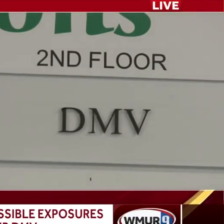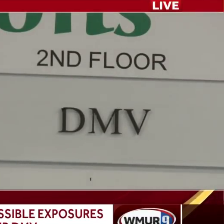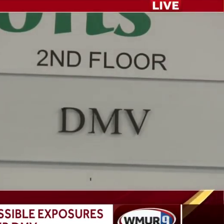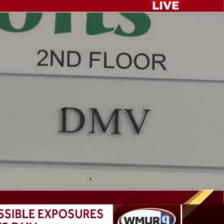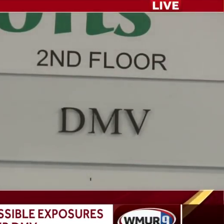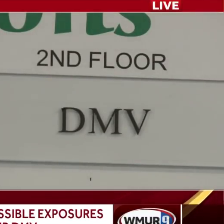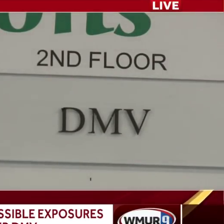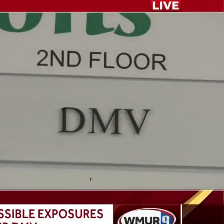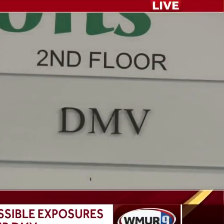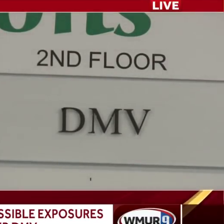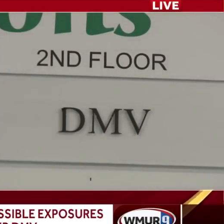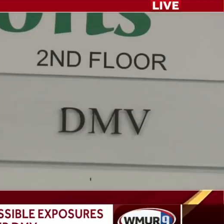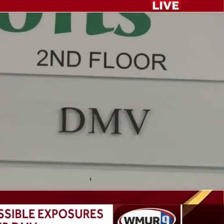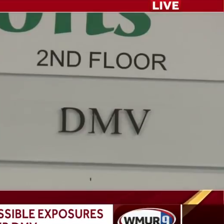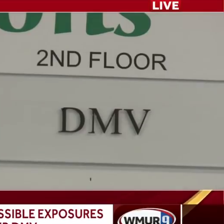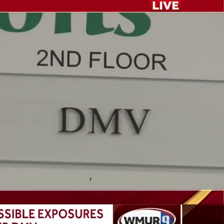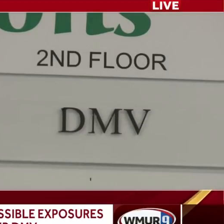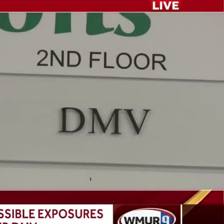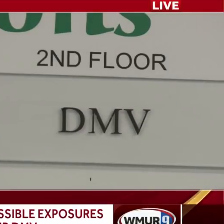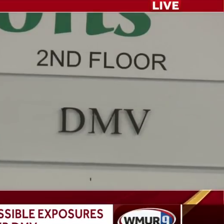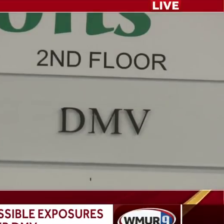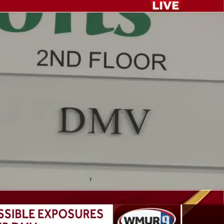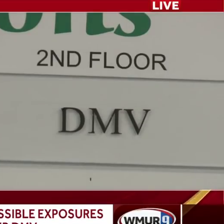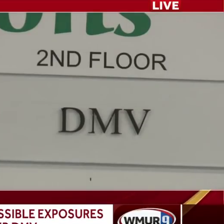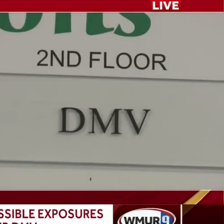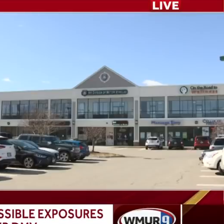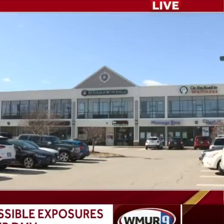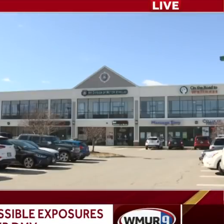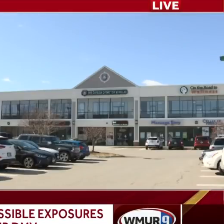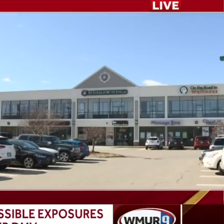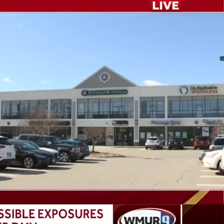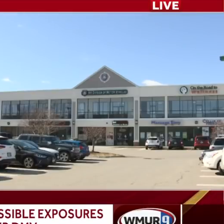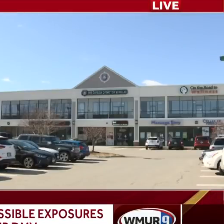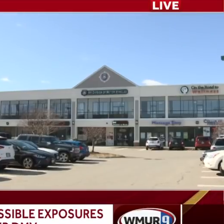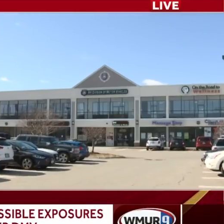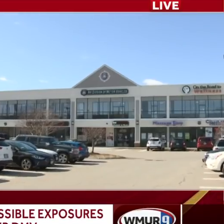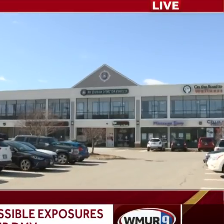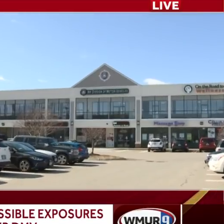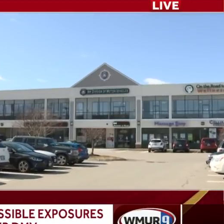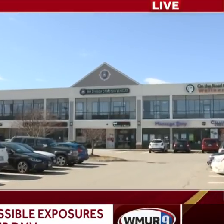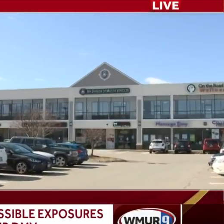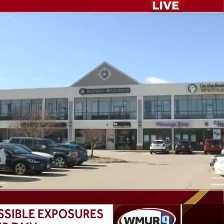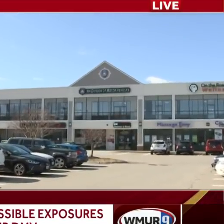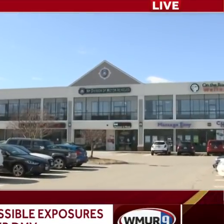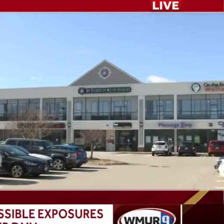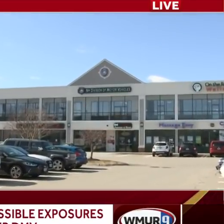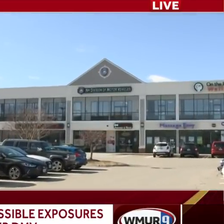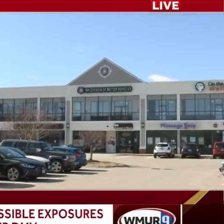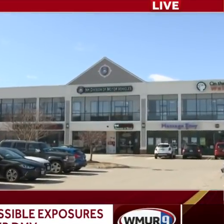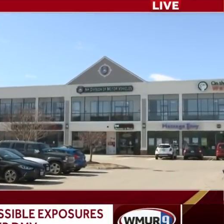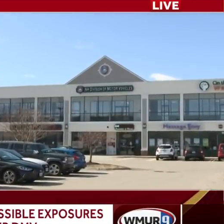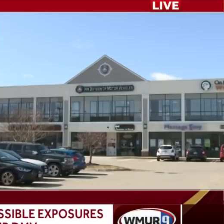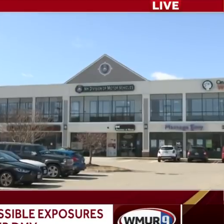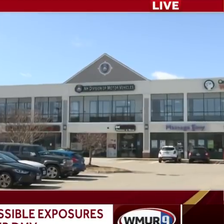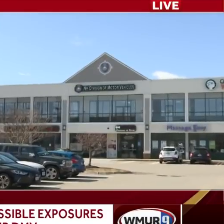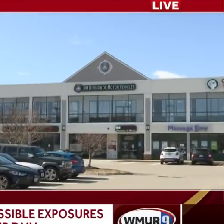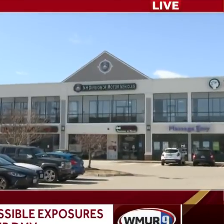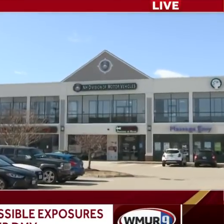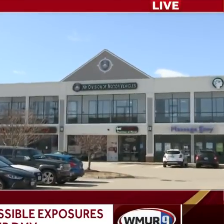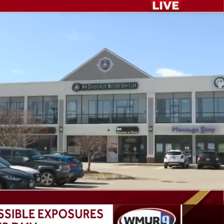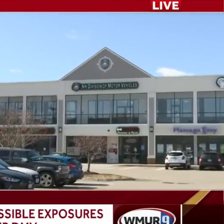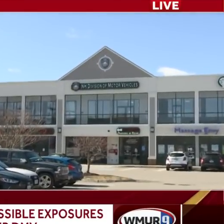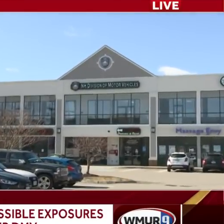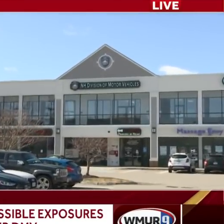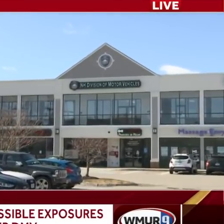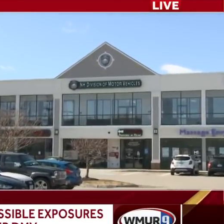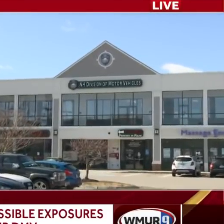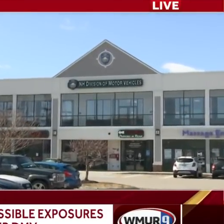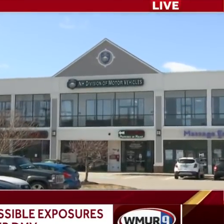IF ANYBODY STARTS DEVELOPING EVEN MILD SYMPTOMS, CERTAINLY IF THERE IS FEVER OR COUGH OR ANY DIFFICULTY BREATHING, THOSE INDIVIDUALS NEED TO STAY HOME.